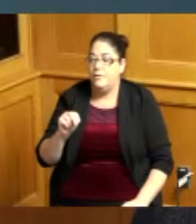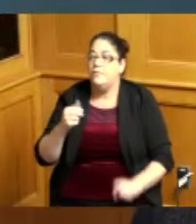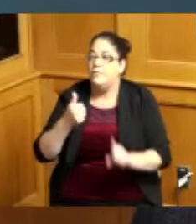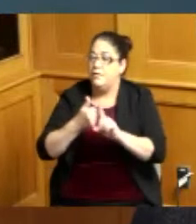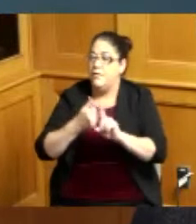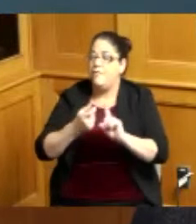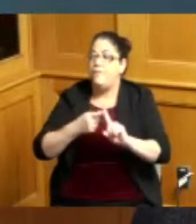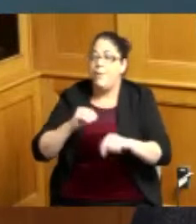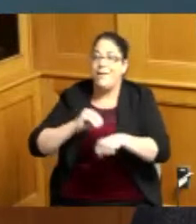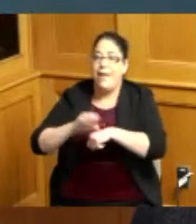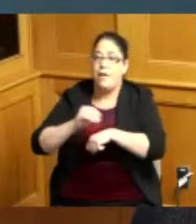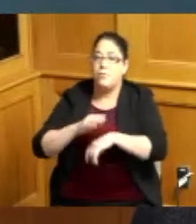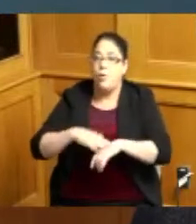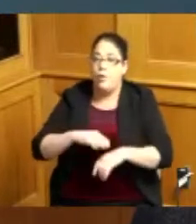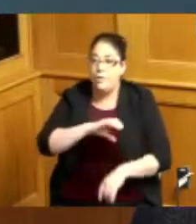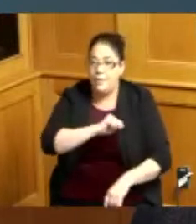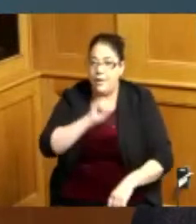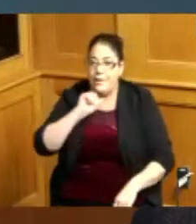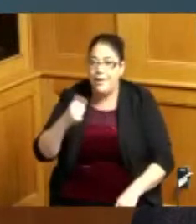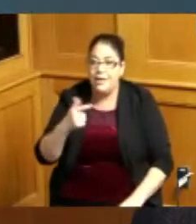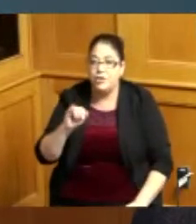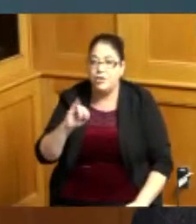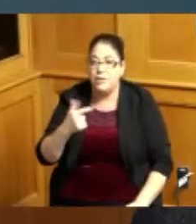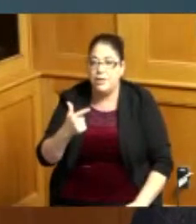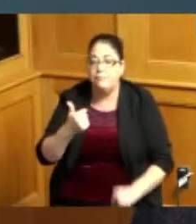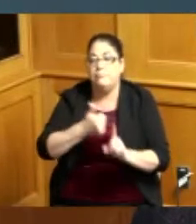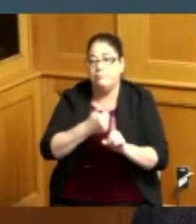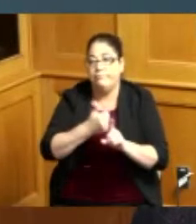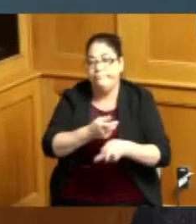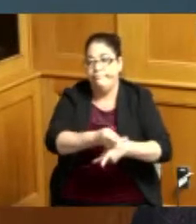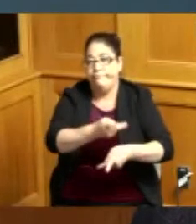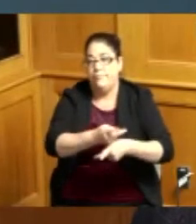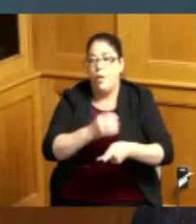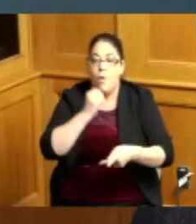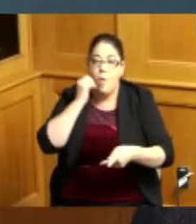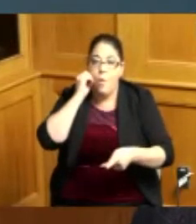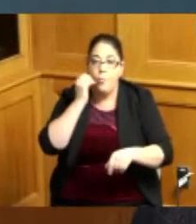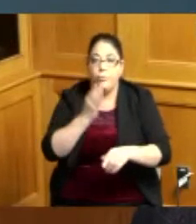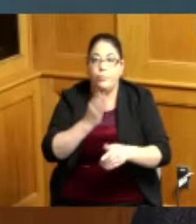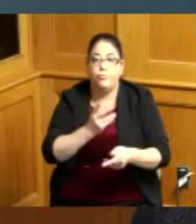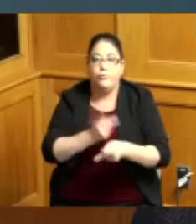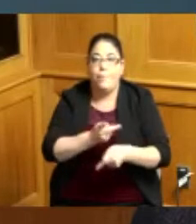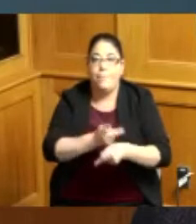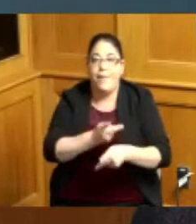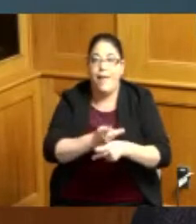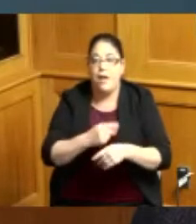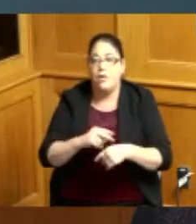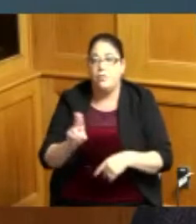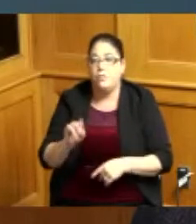agent as it relates to the programs that she's covering home repair and the utility assistance